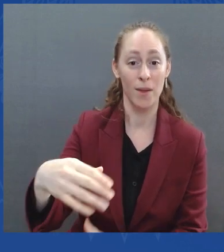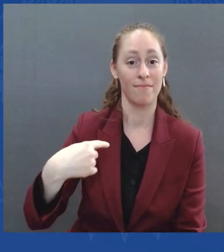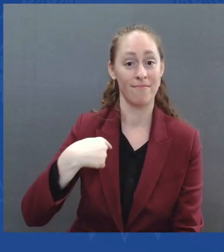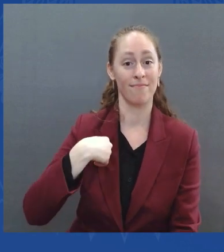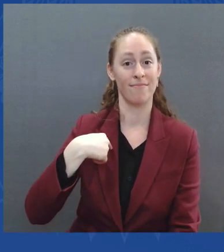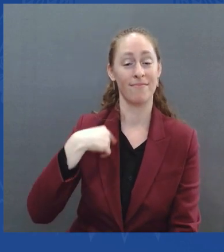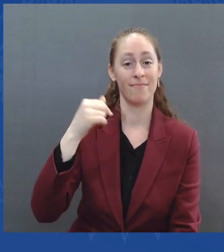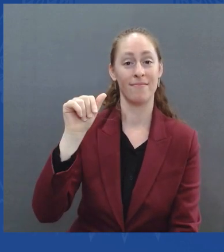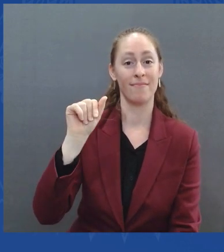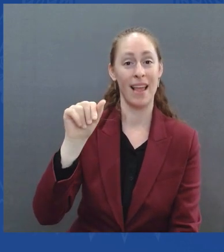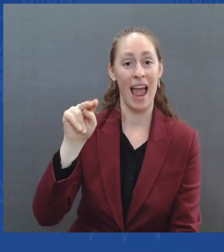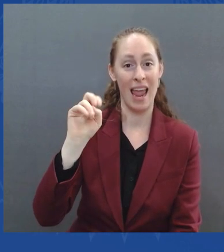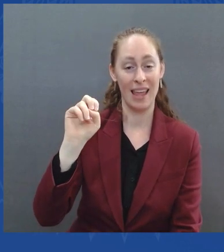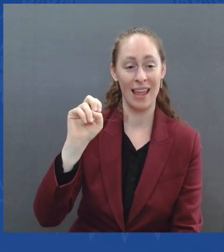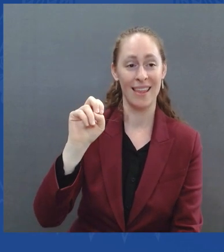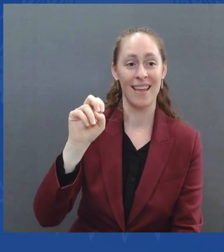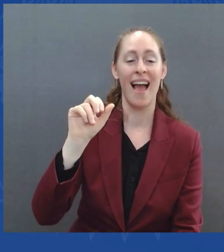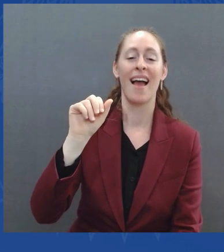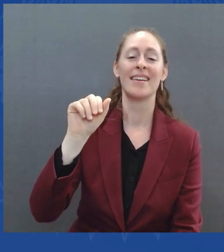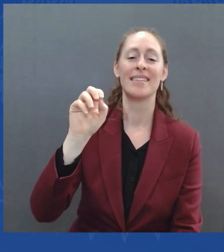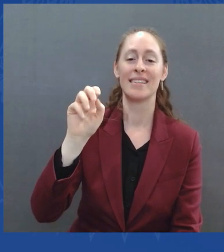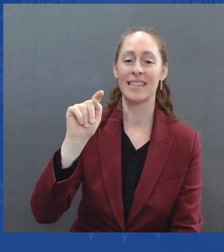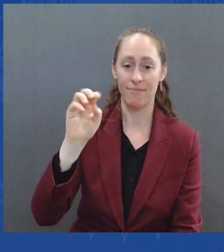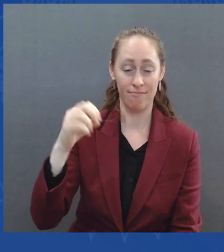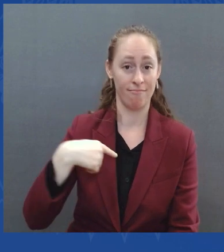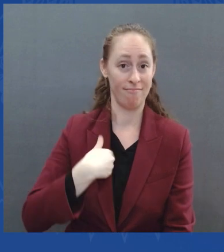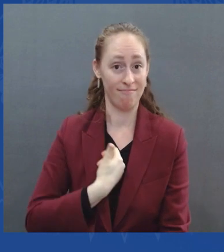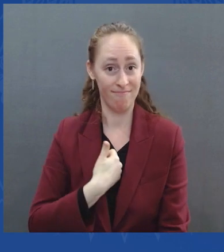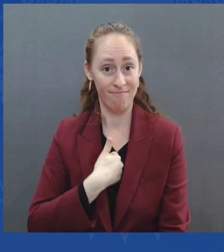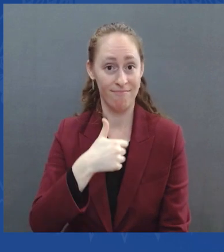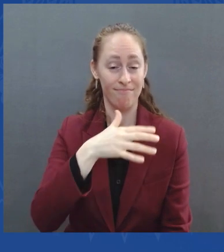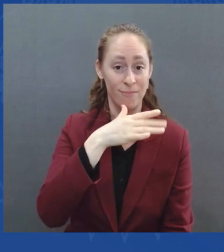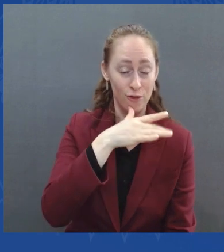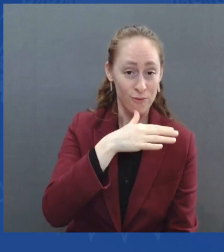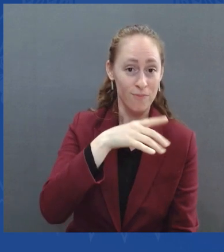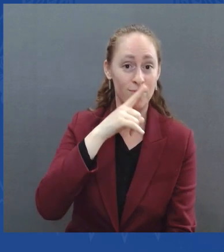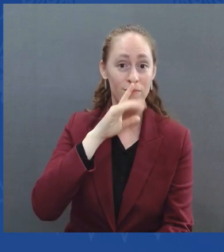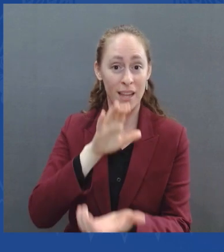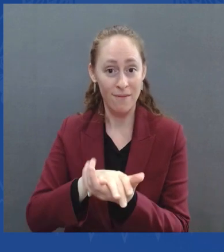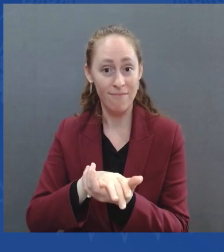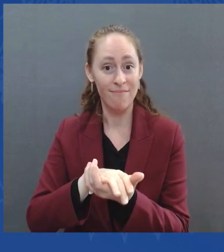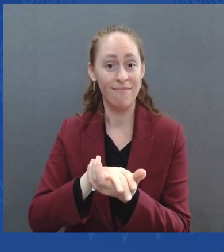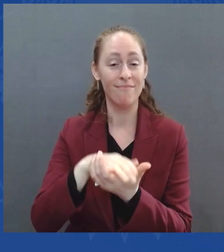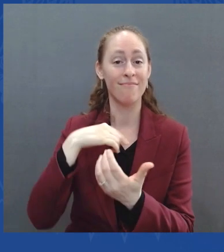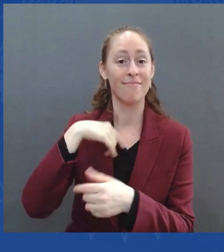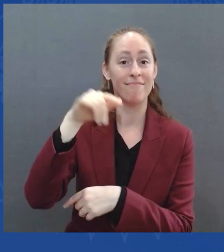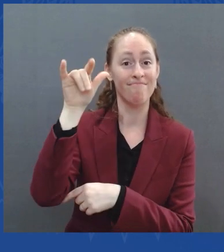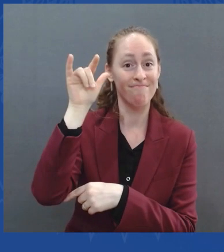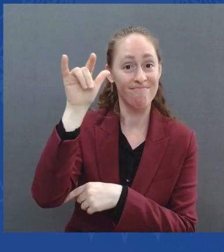and retired union letter carrier. I delivered mail for